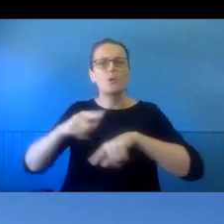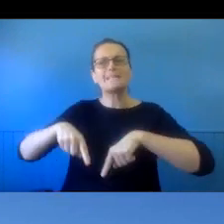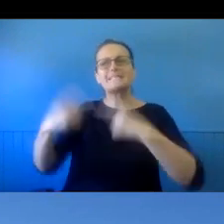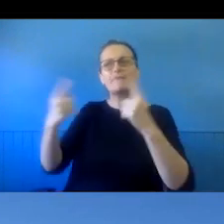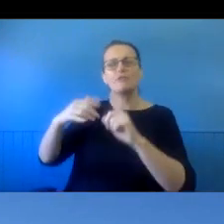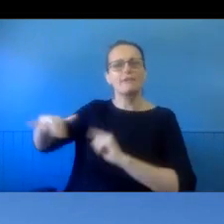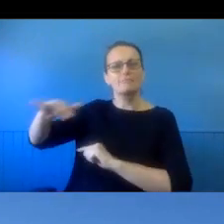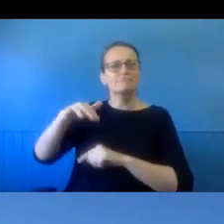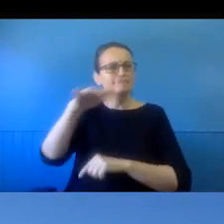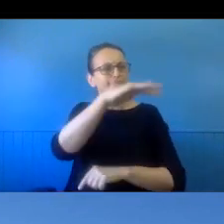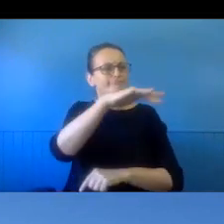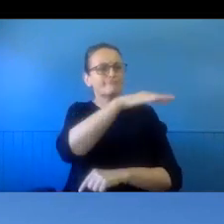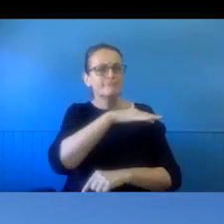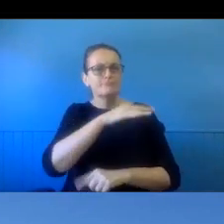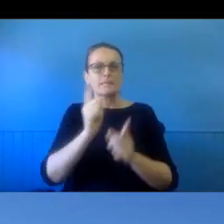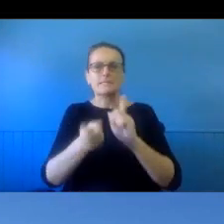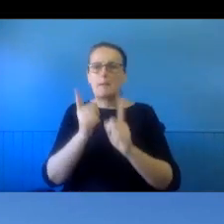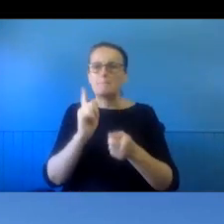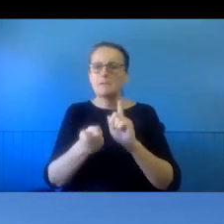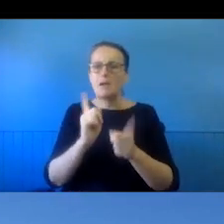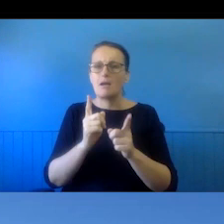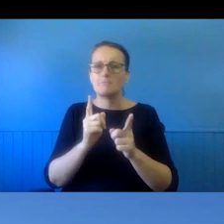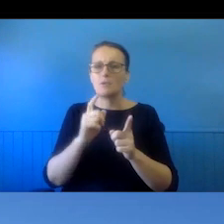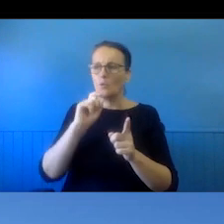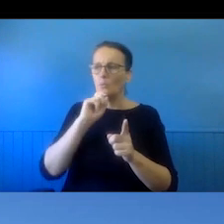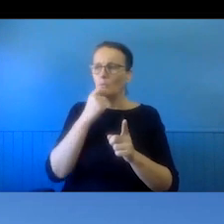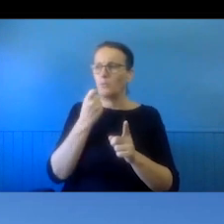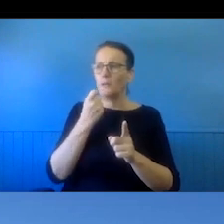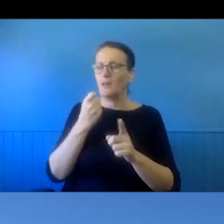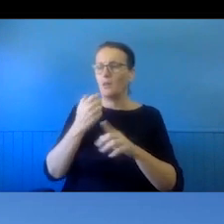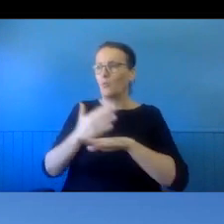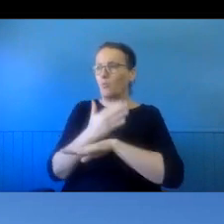Sometimes we work